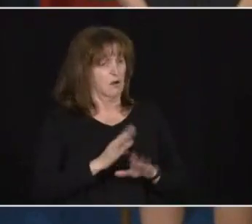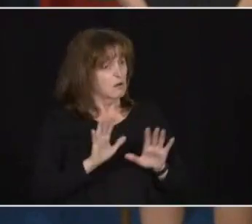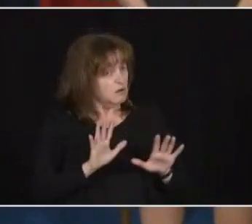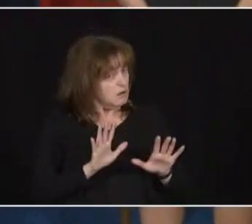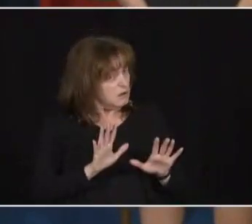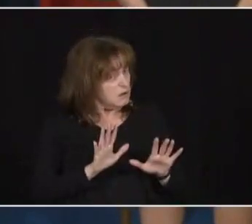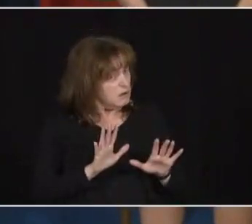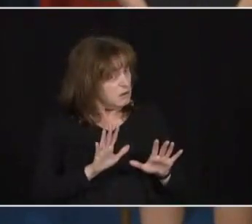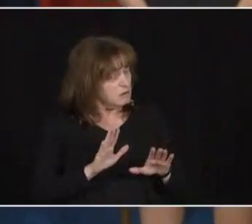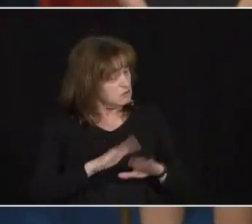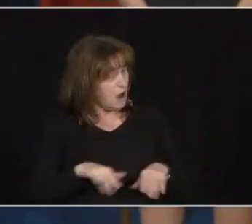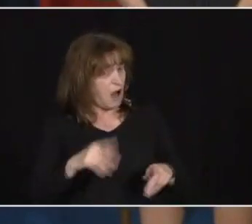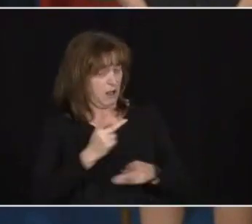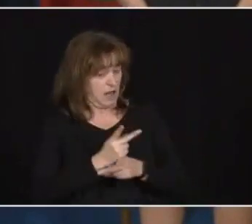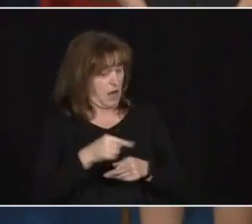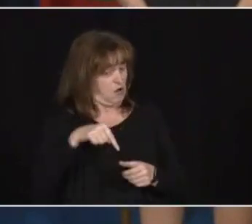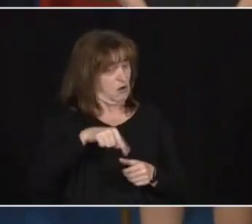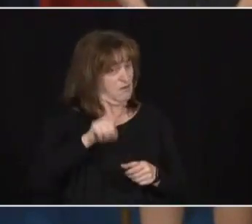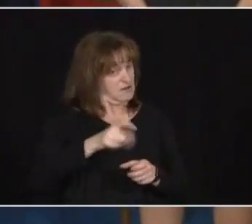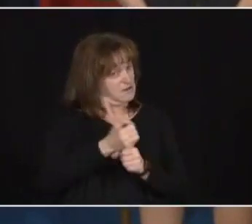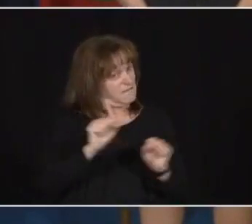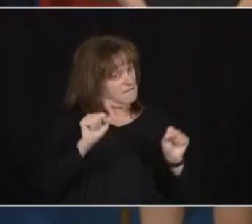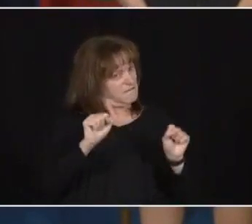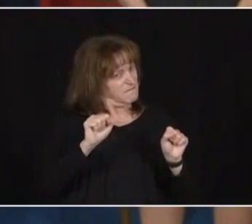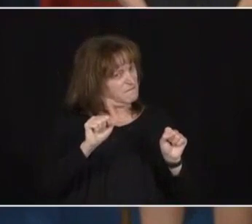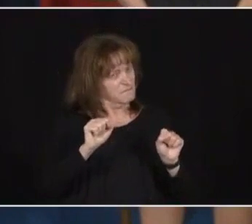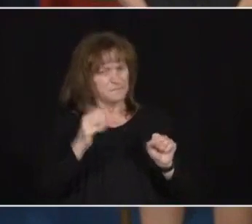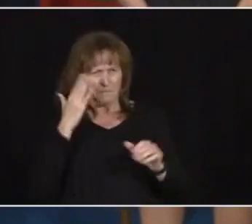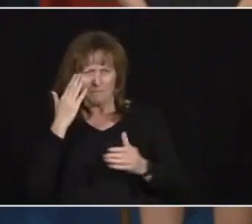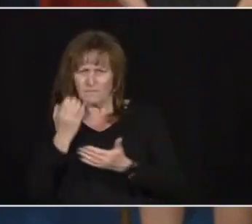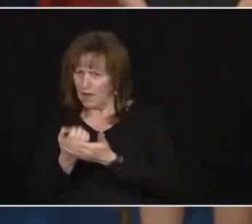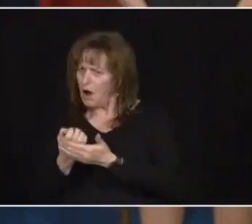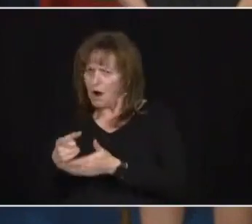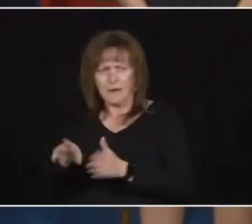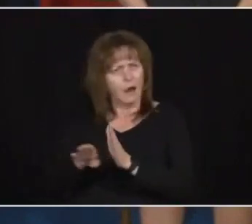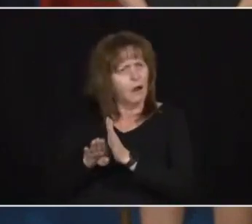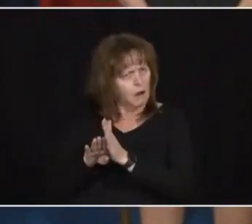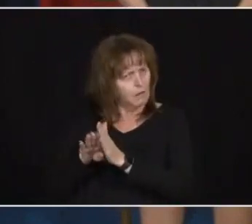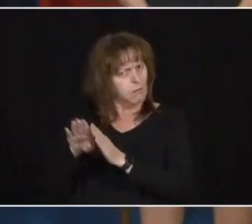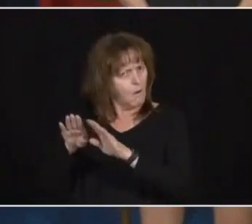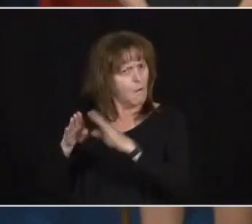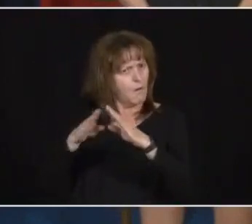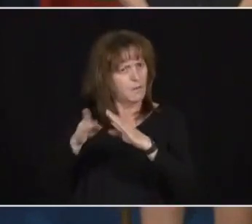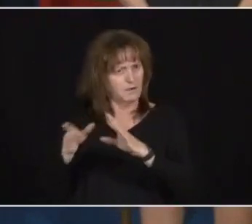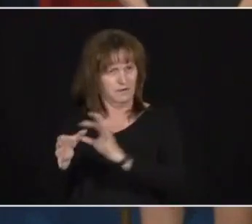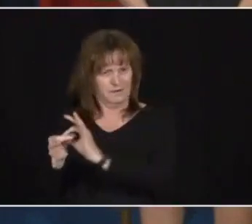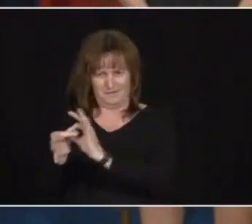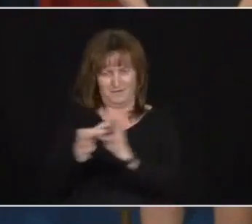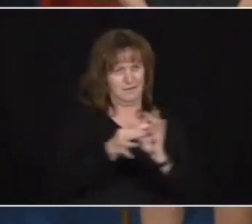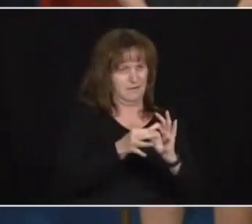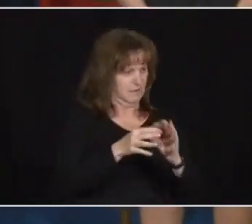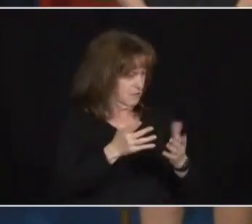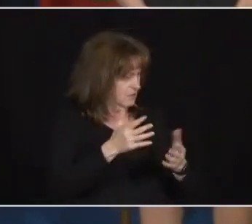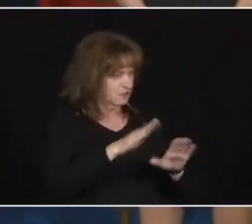between the two and we'll be make those announcements in the coming weeks according to the recovery plan unveiled on Monday by